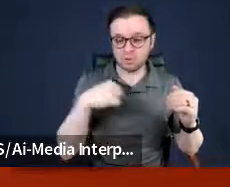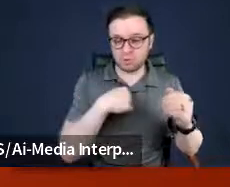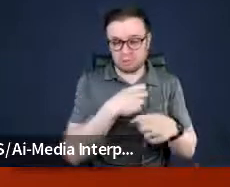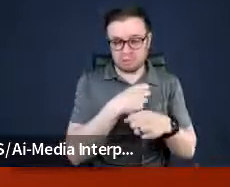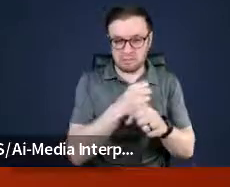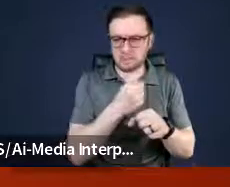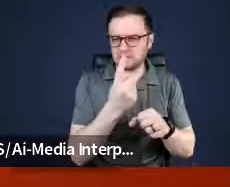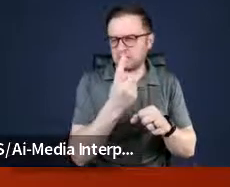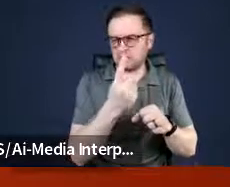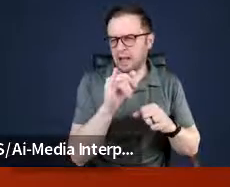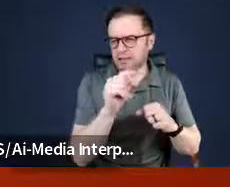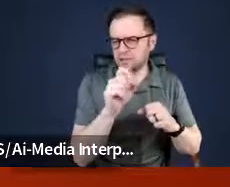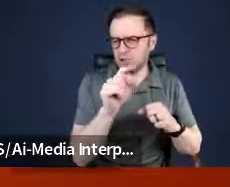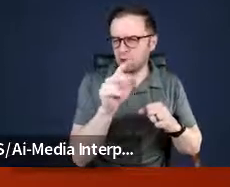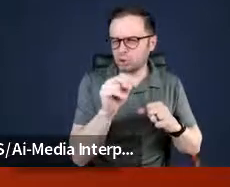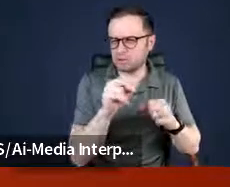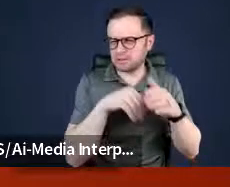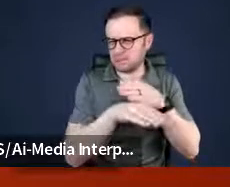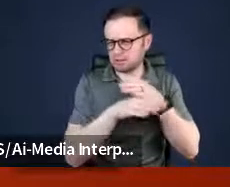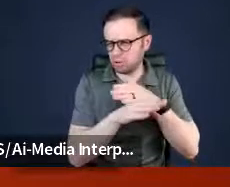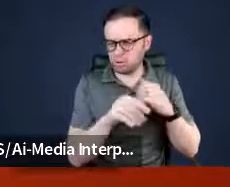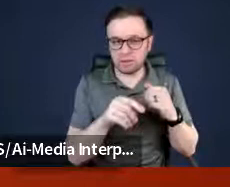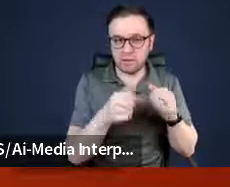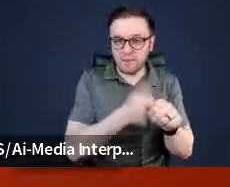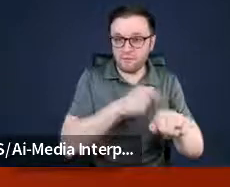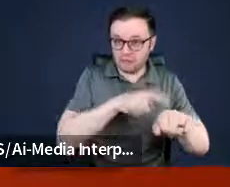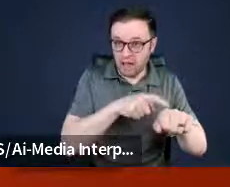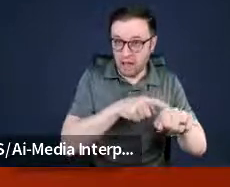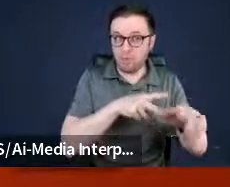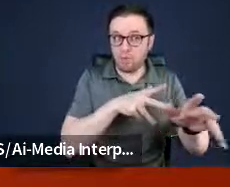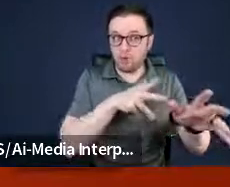accessing -- accessibility is just as important as security and every time